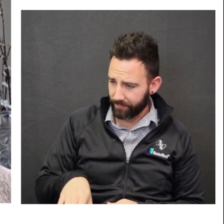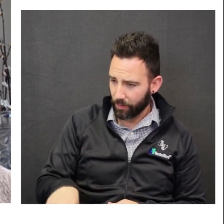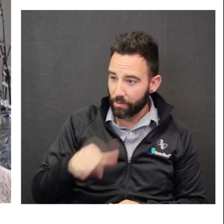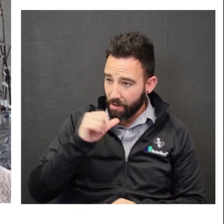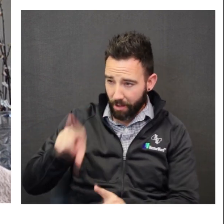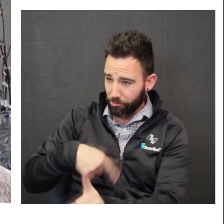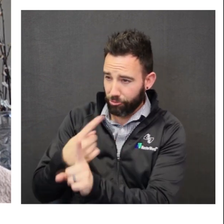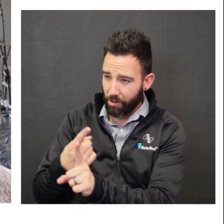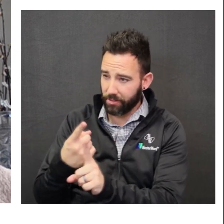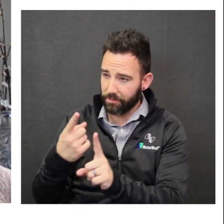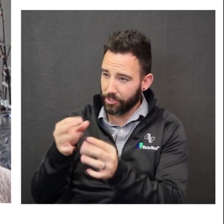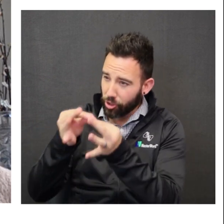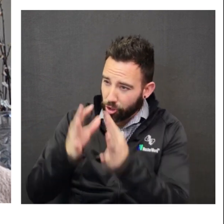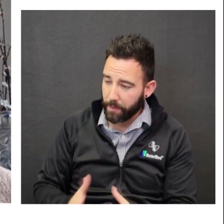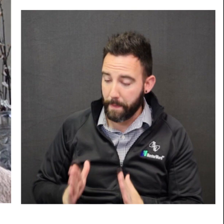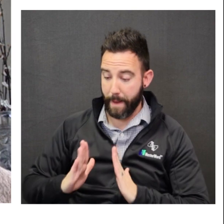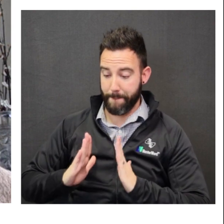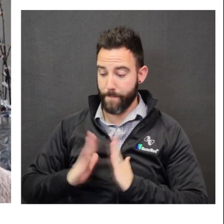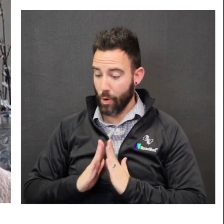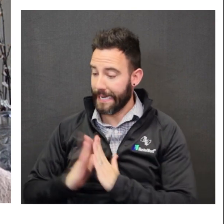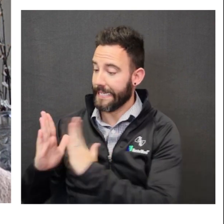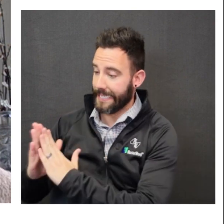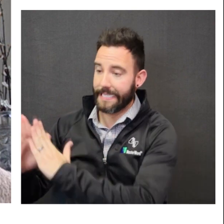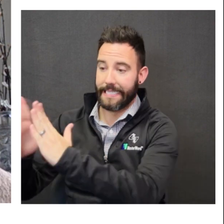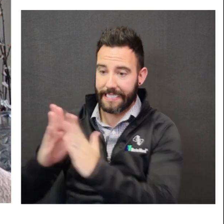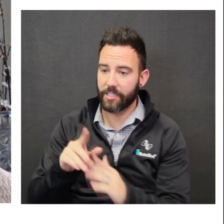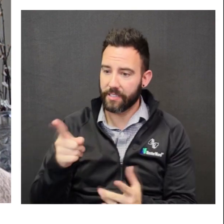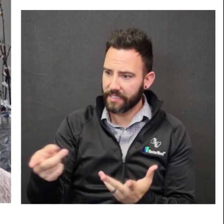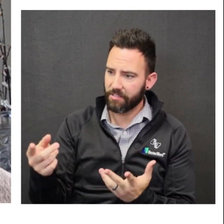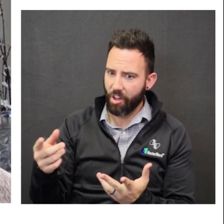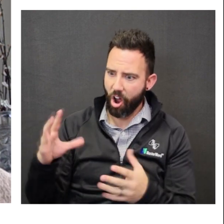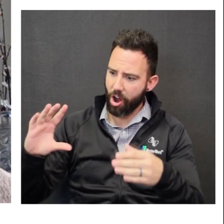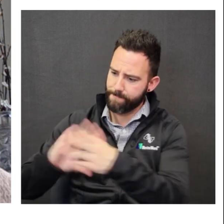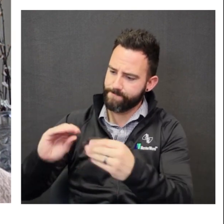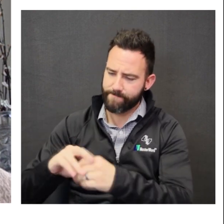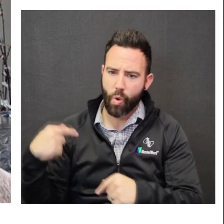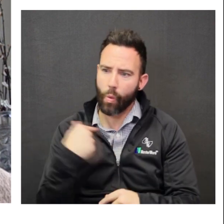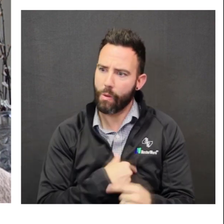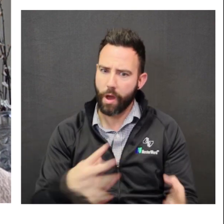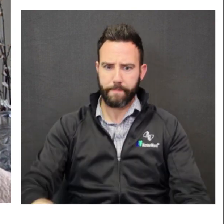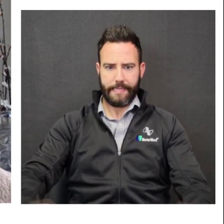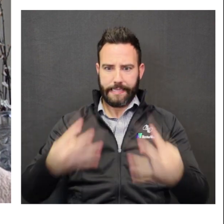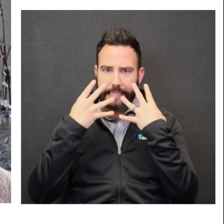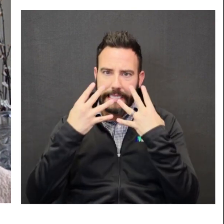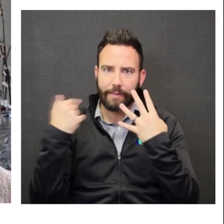It's also from the community side, right, communities are saying we want to be heard We want to be an equal part,